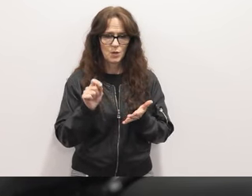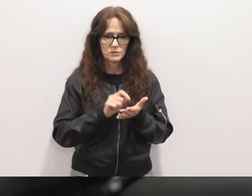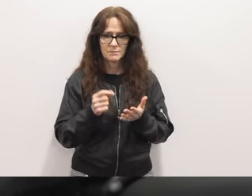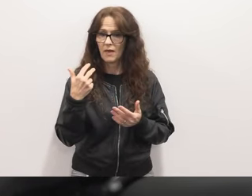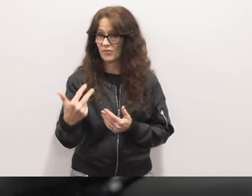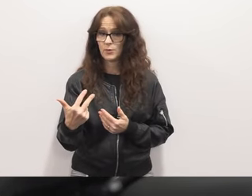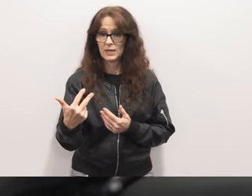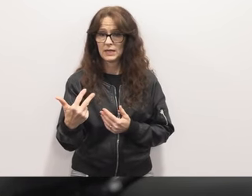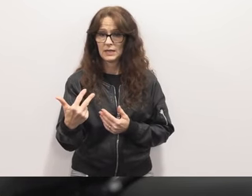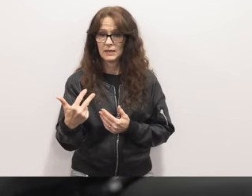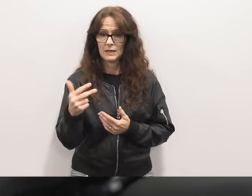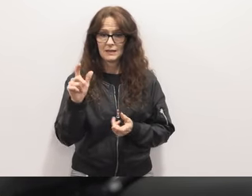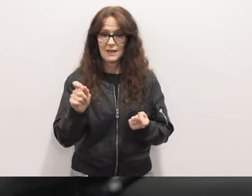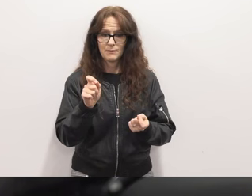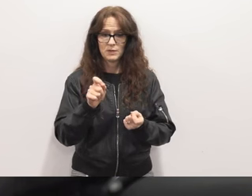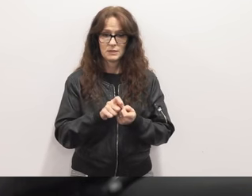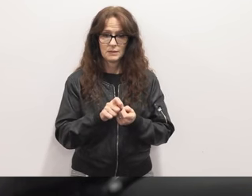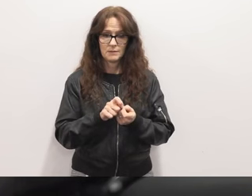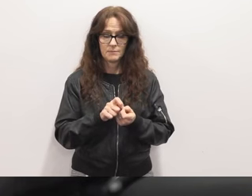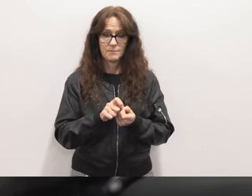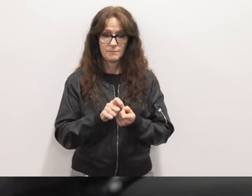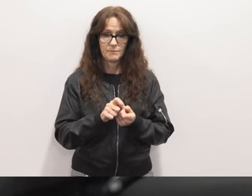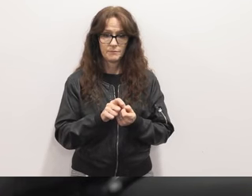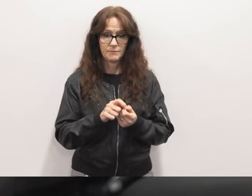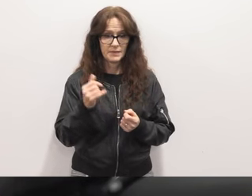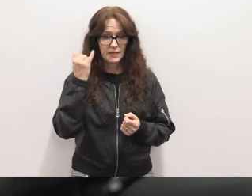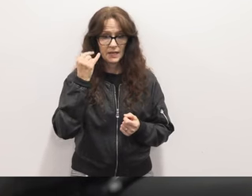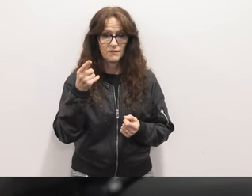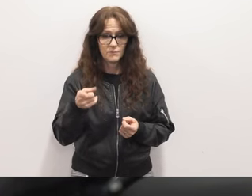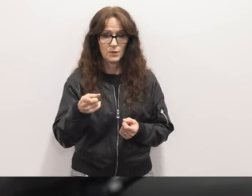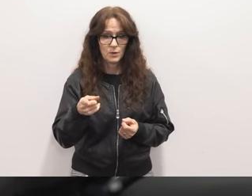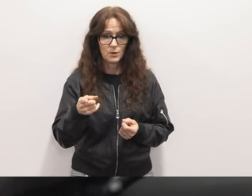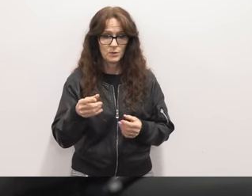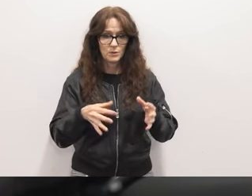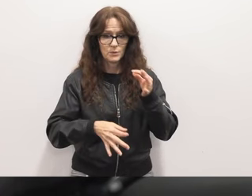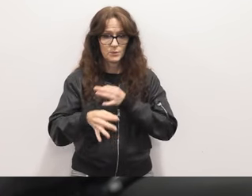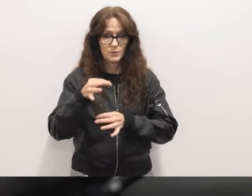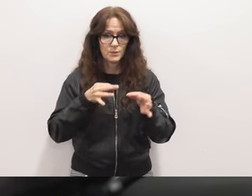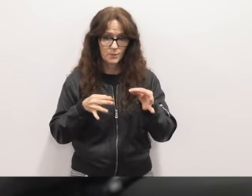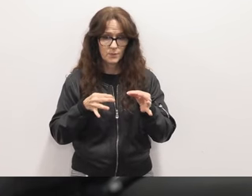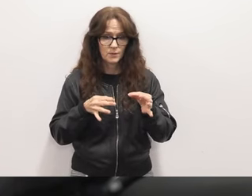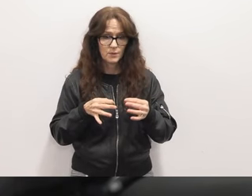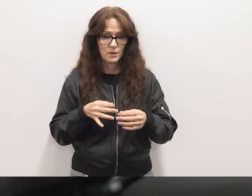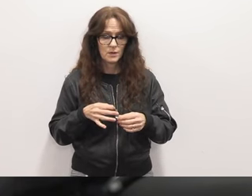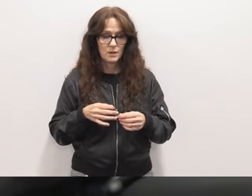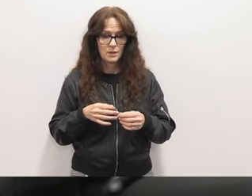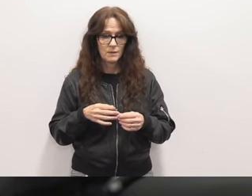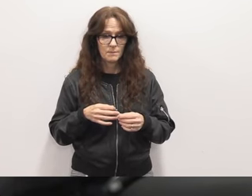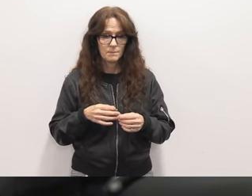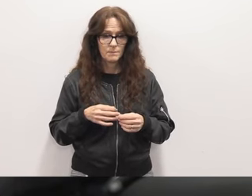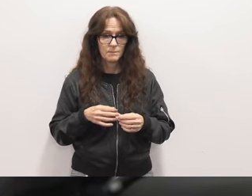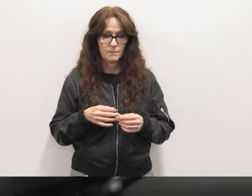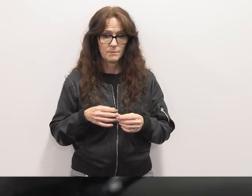that precision would need to be, if you're swapping out goal four for goal one,